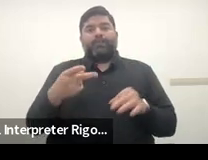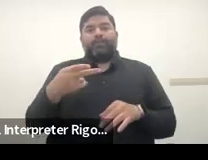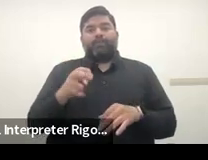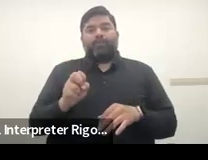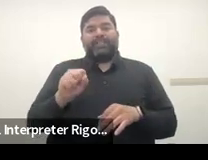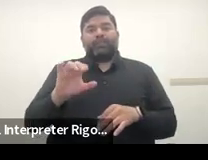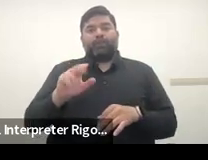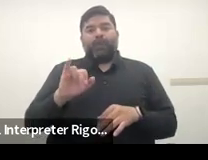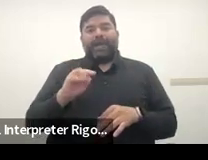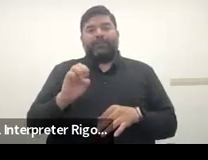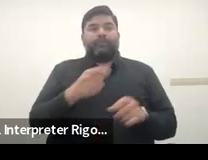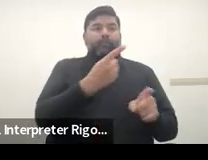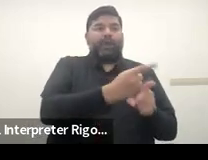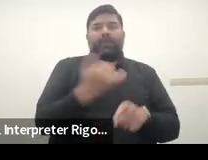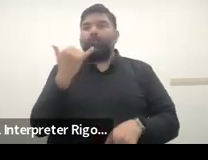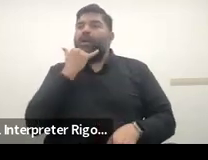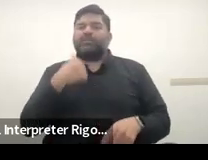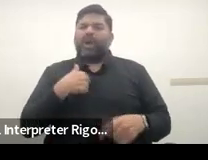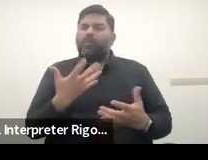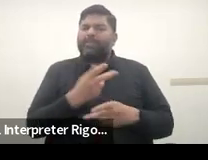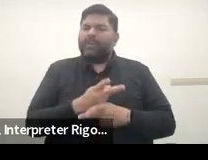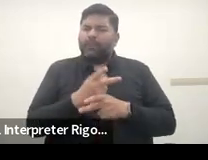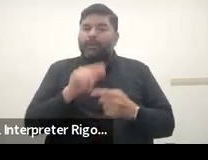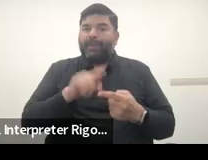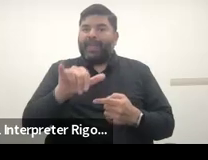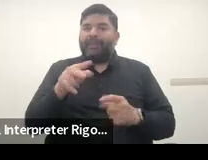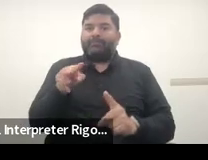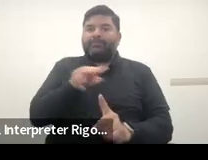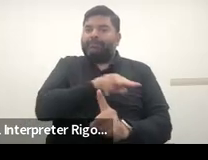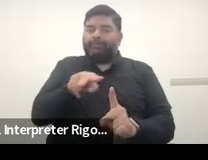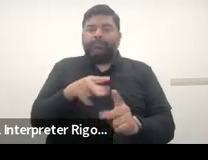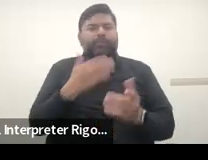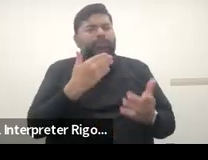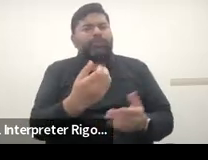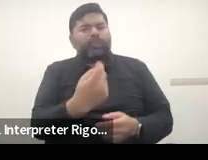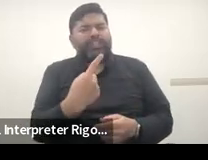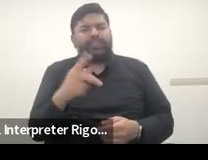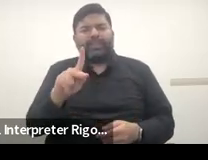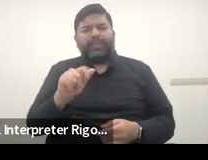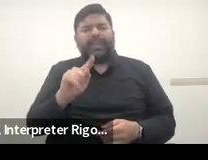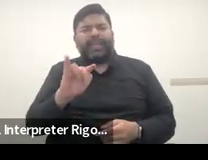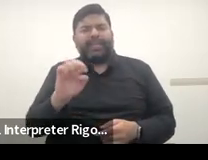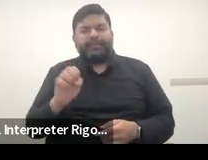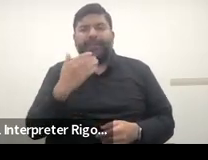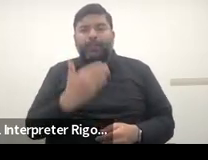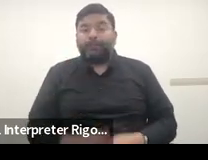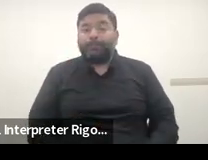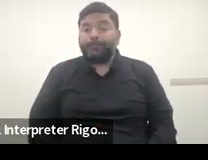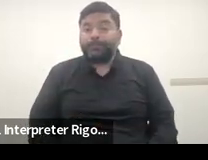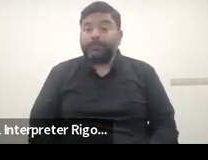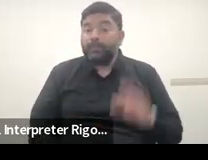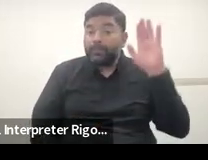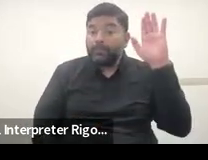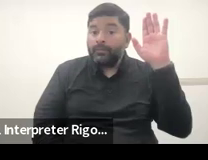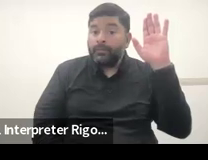kind of careful about that. Good question, Katy. Any other—oh yeah. AUDIENCE MEMBER: So you had this interesting finding where